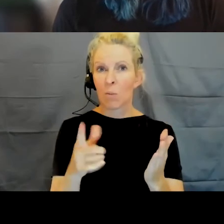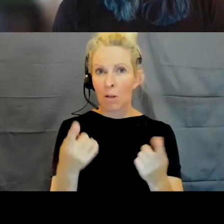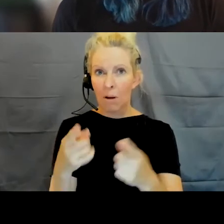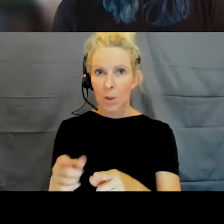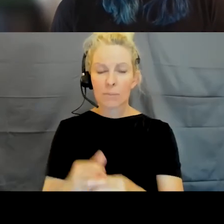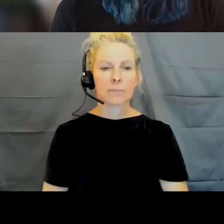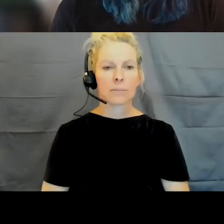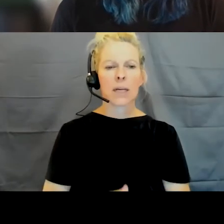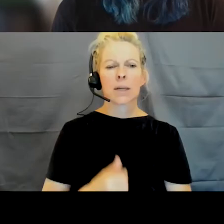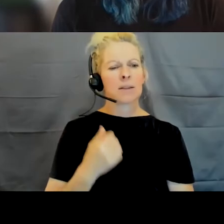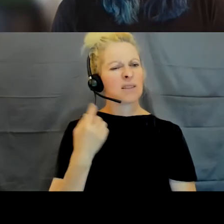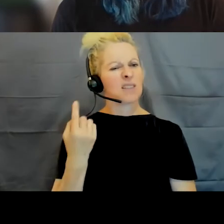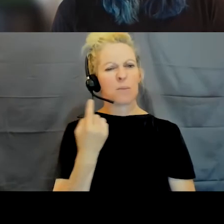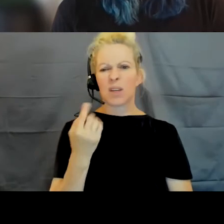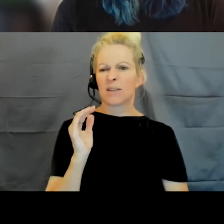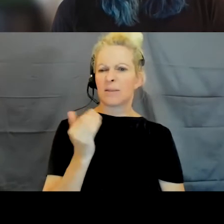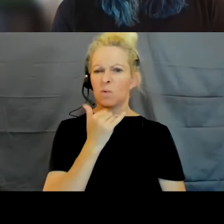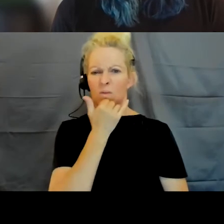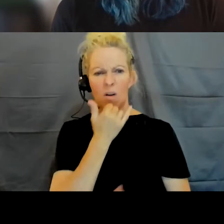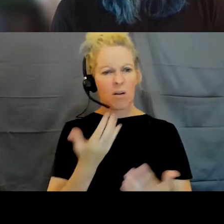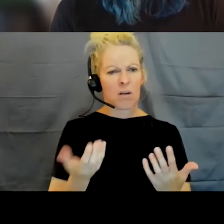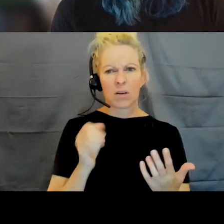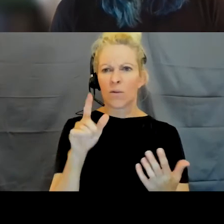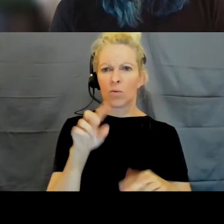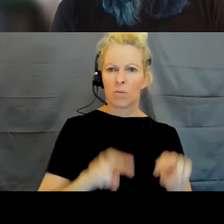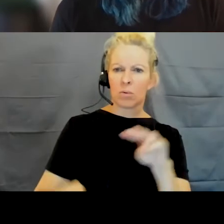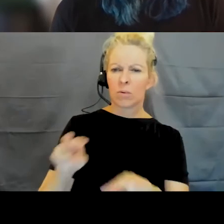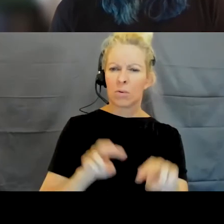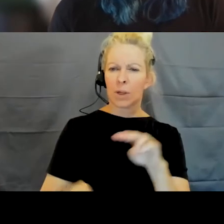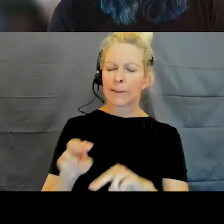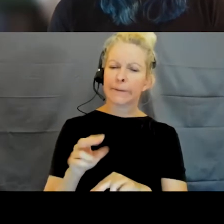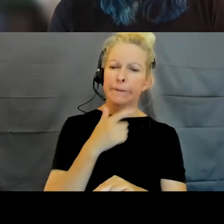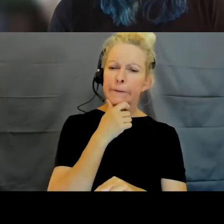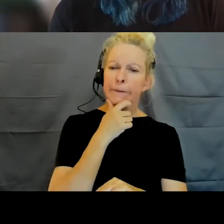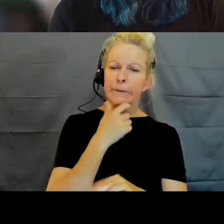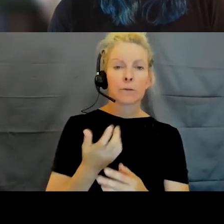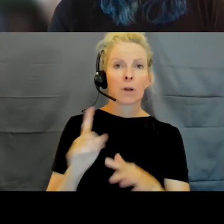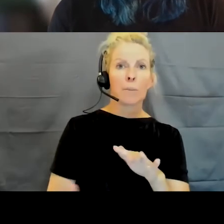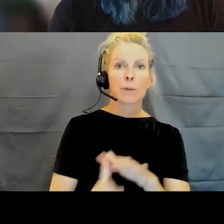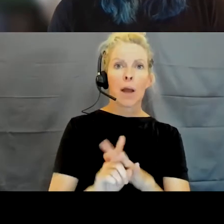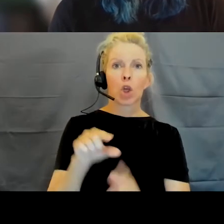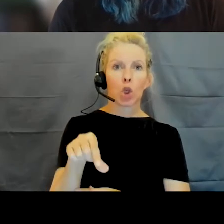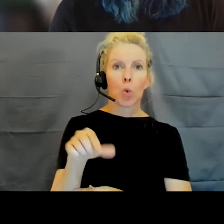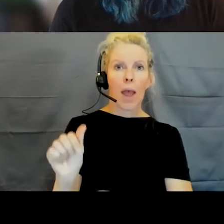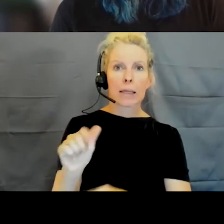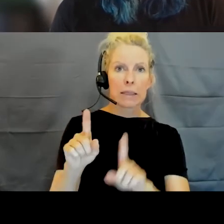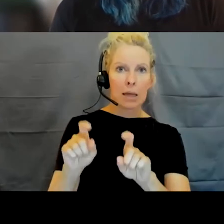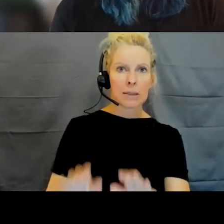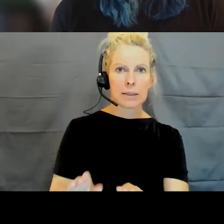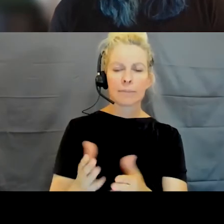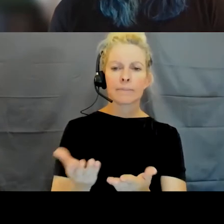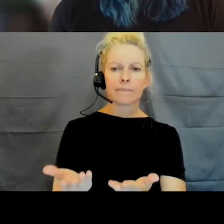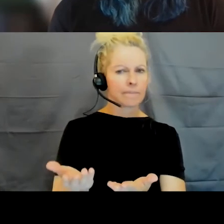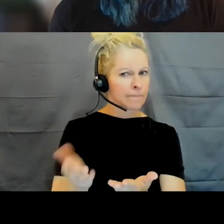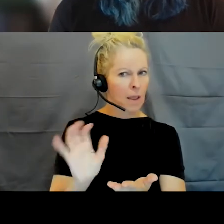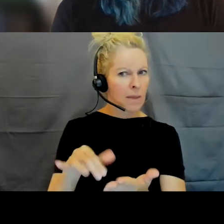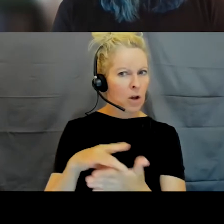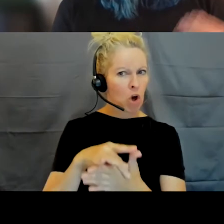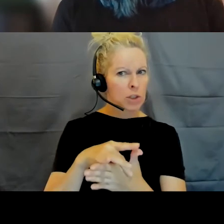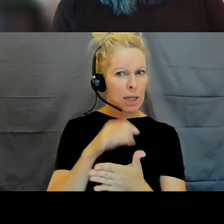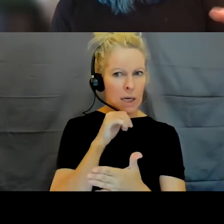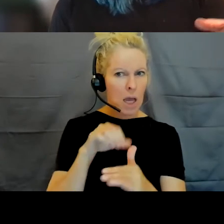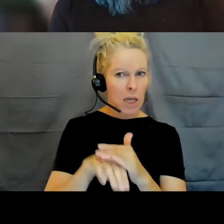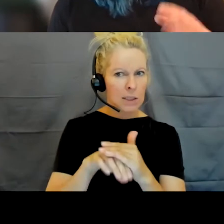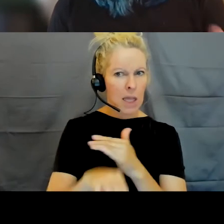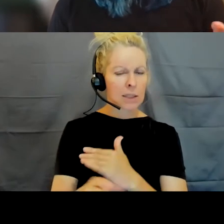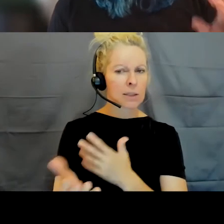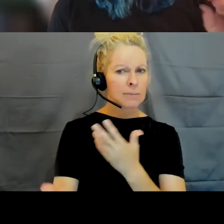right. If you are looking at it, comes back as a QA test or something that is not accessed. I like